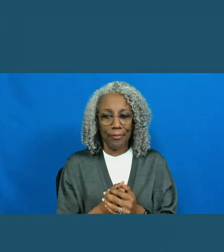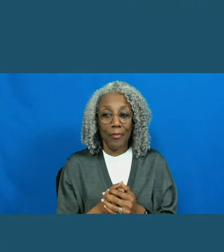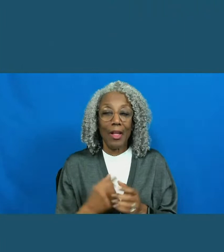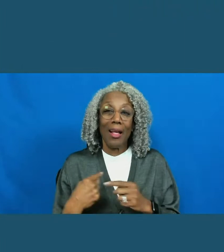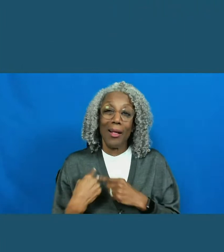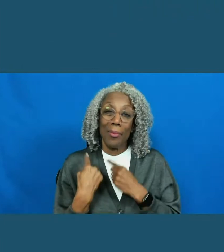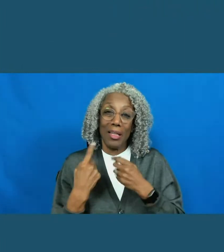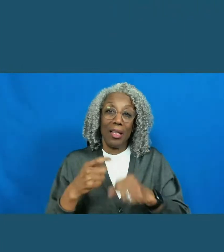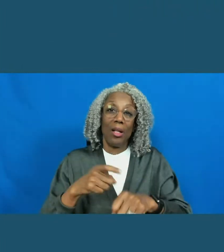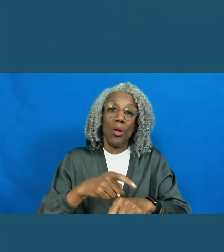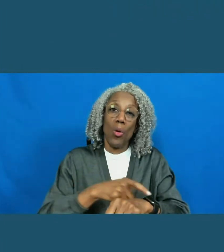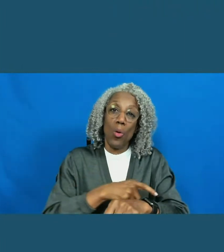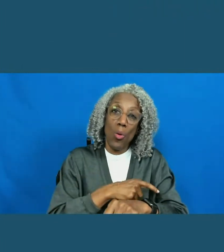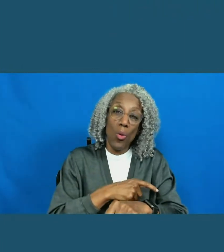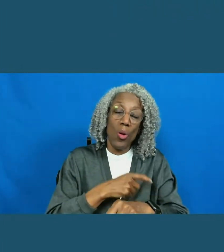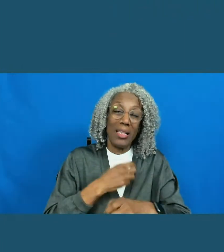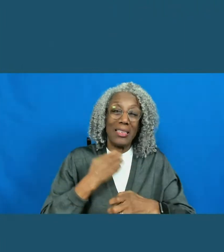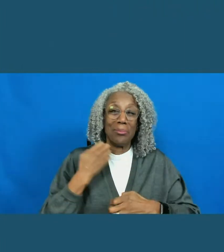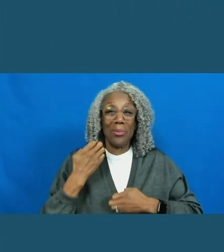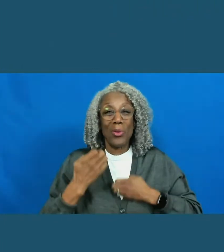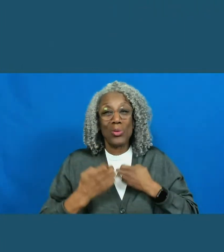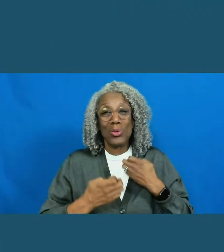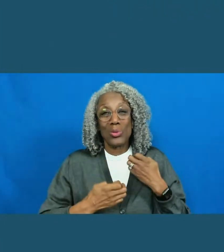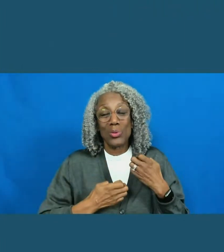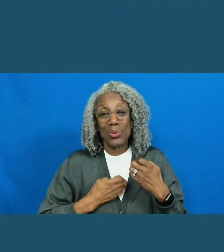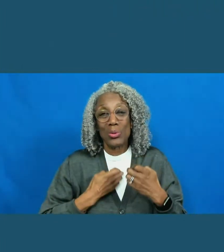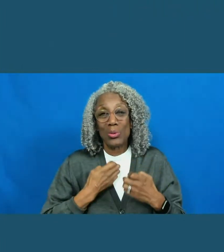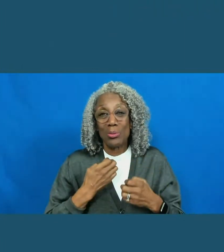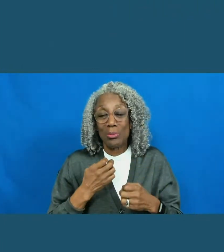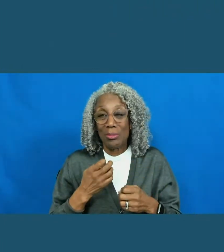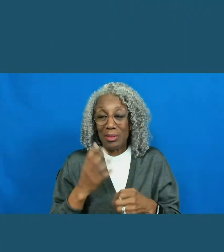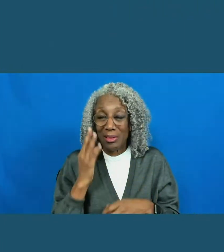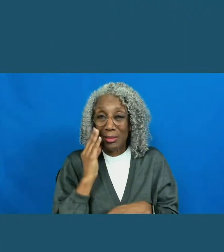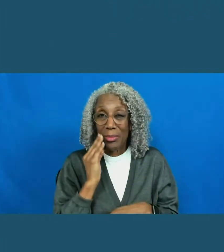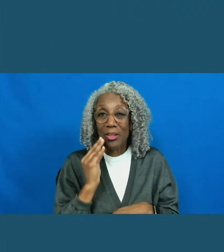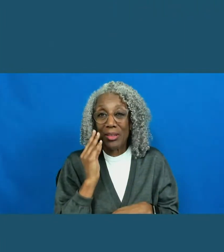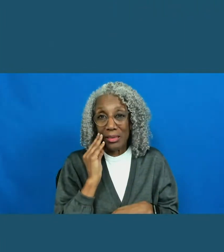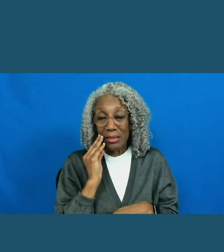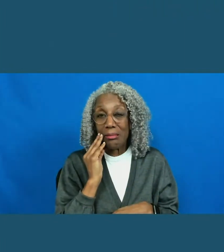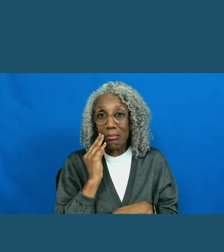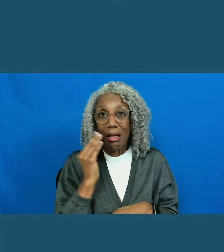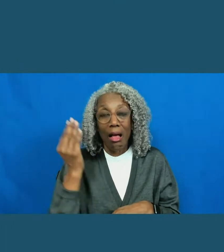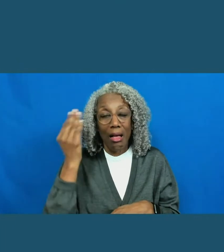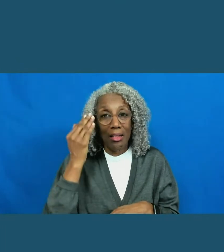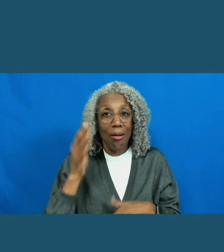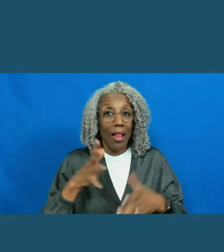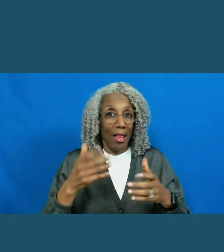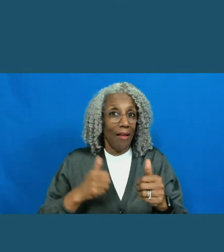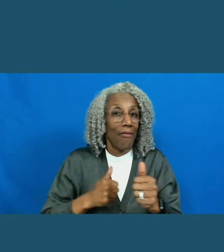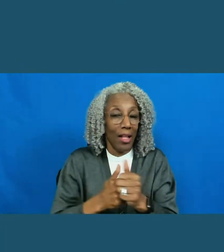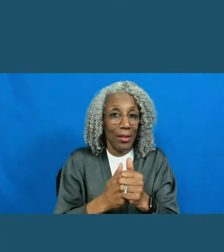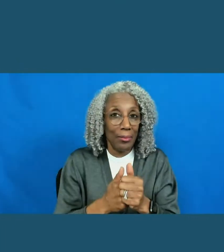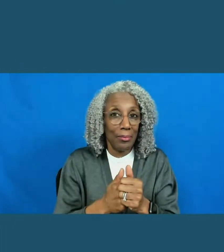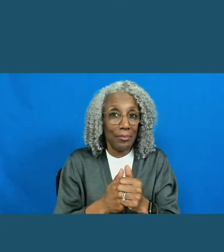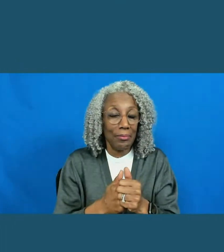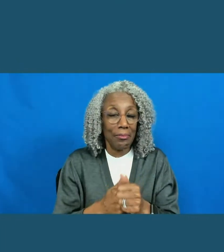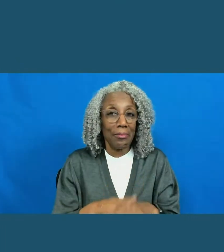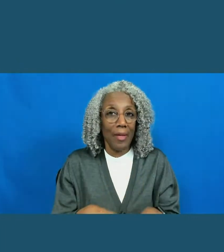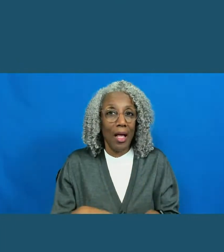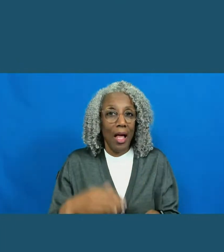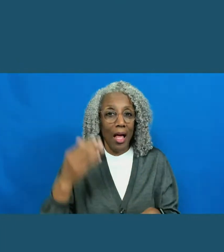been Um, a rather long, um, and